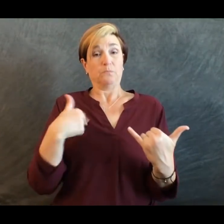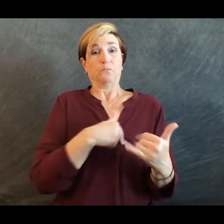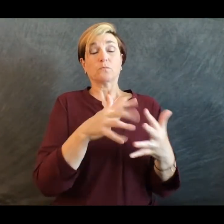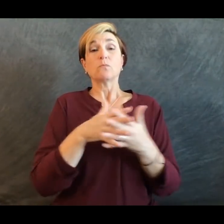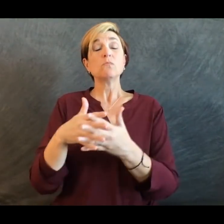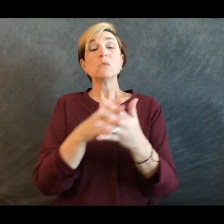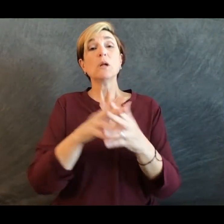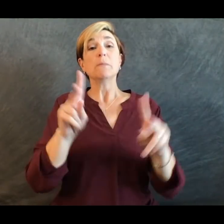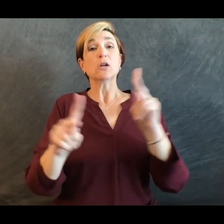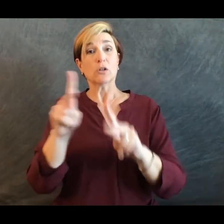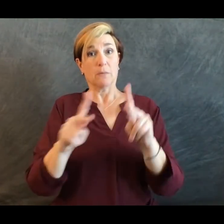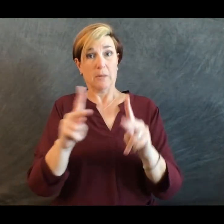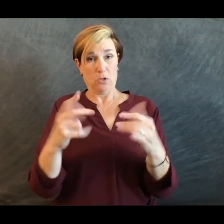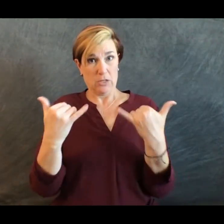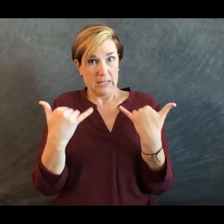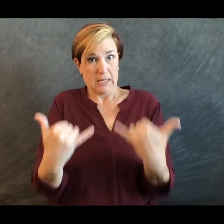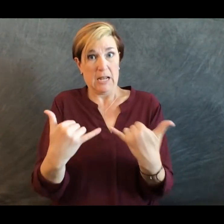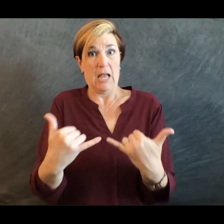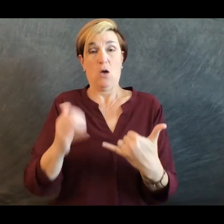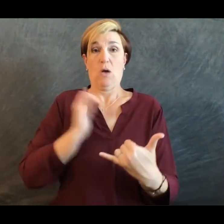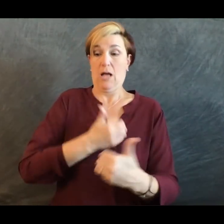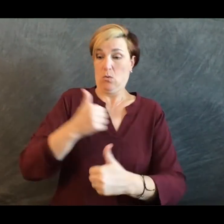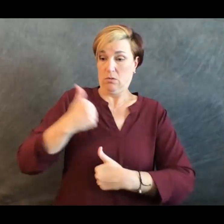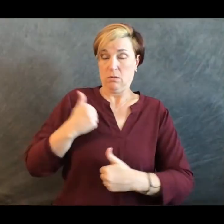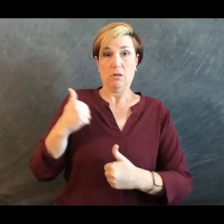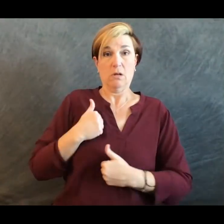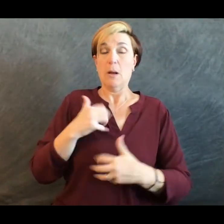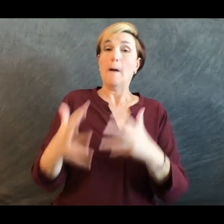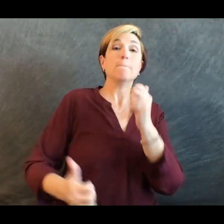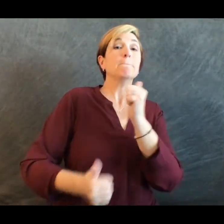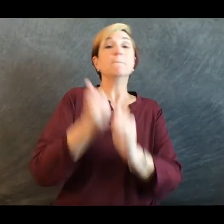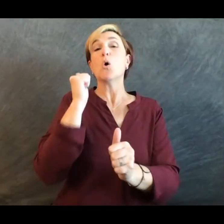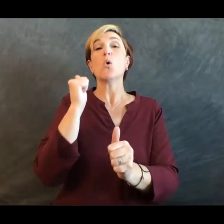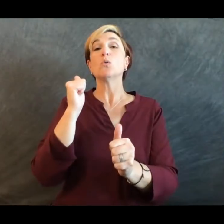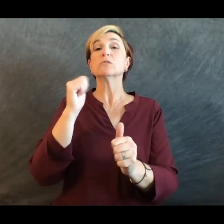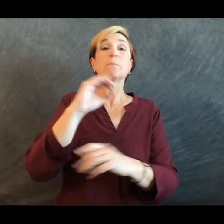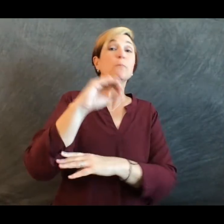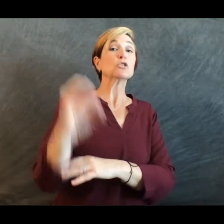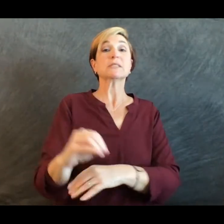since World War two deploying every scientific governmental medical and